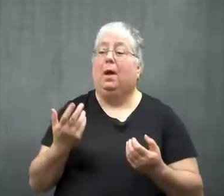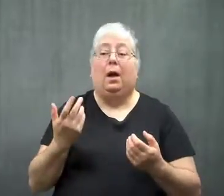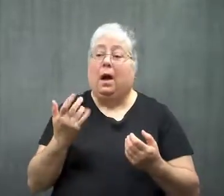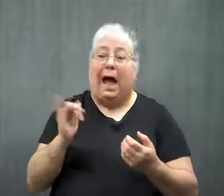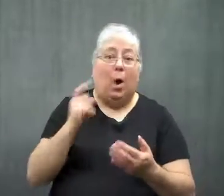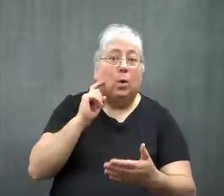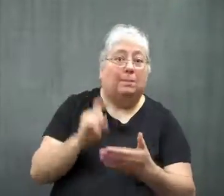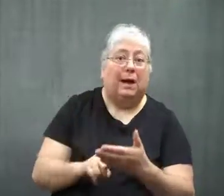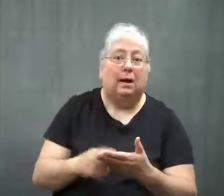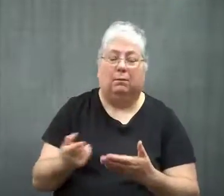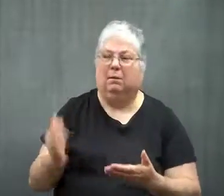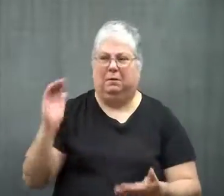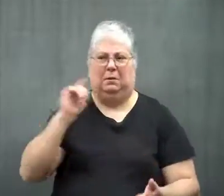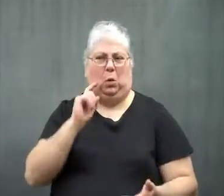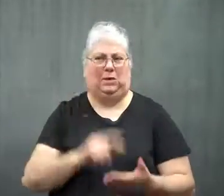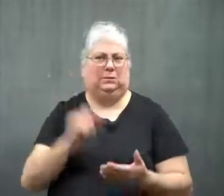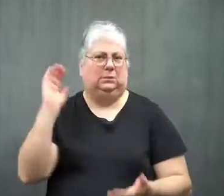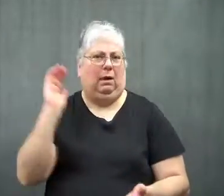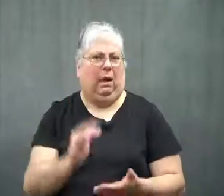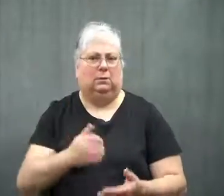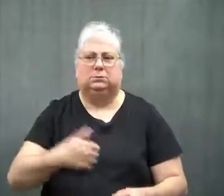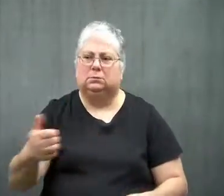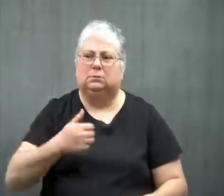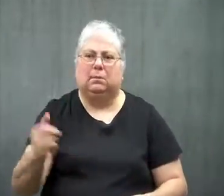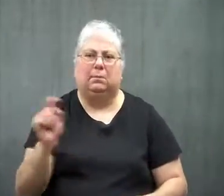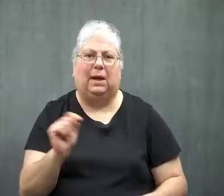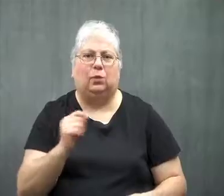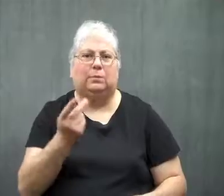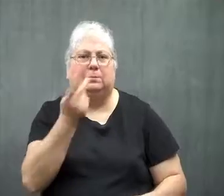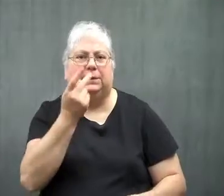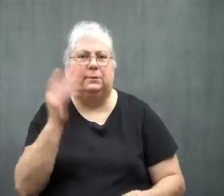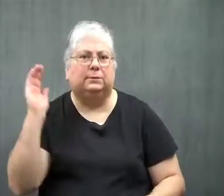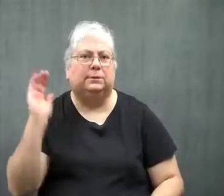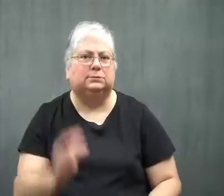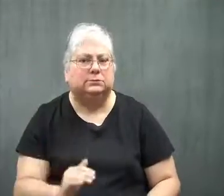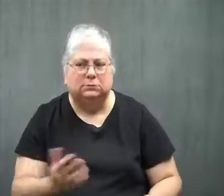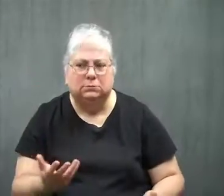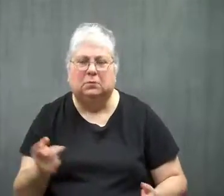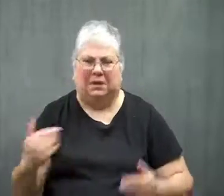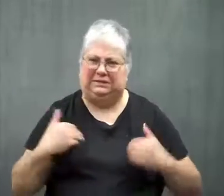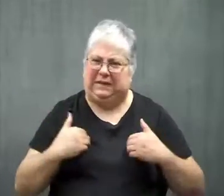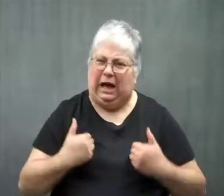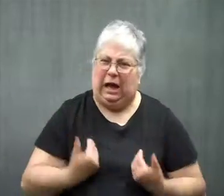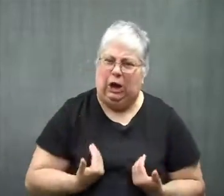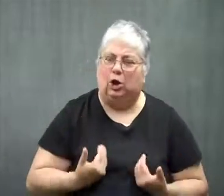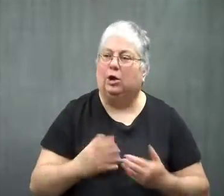Symptoms of that are reduced urination, tiredness,